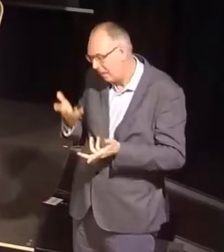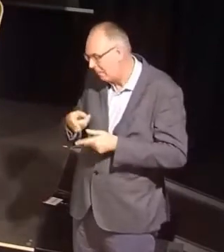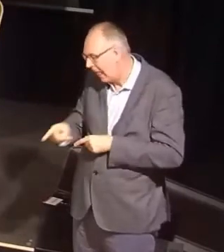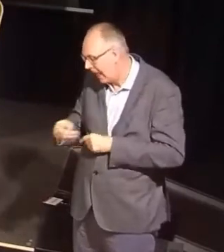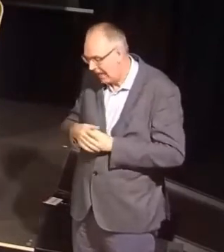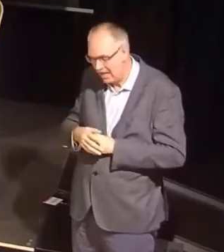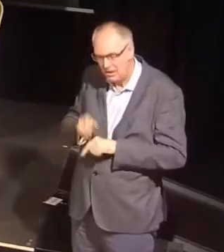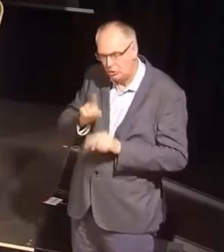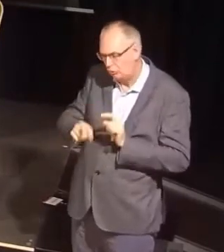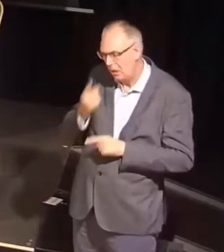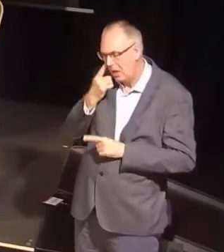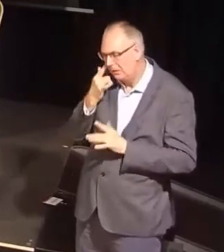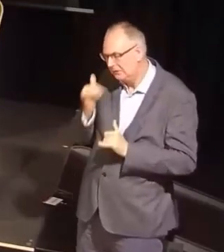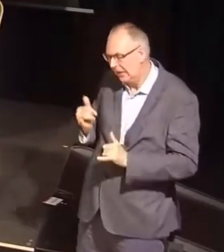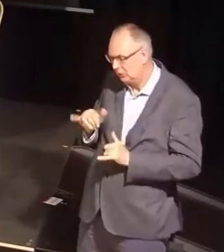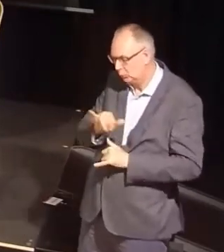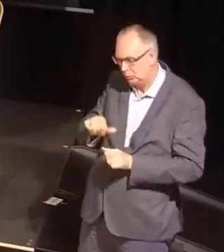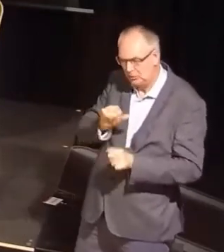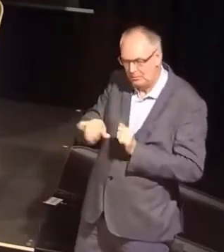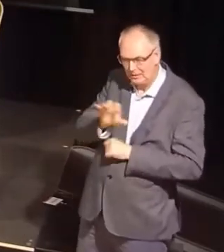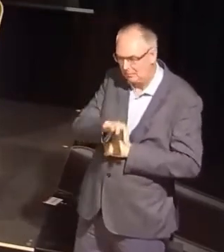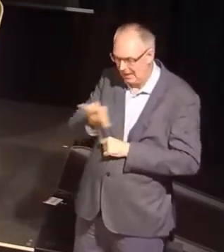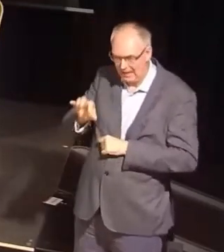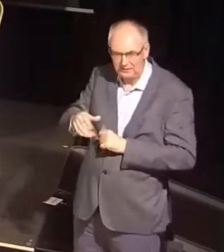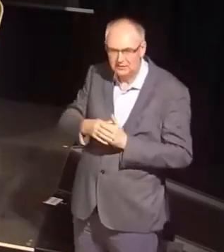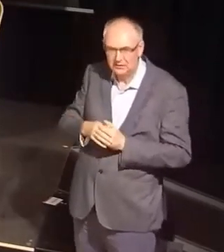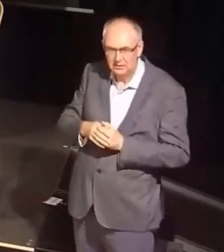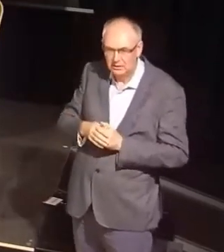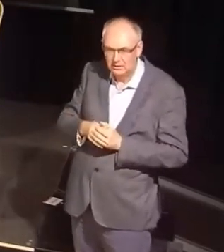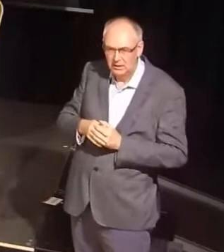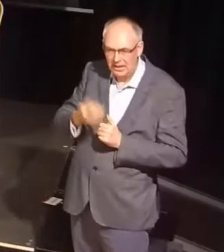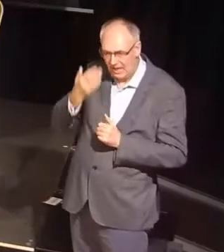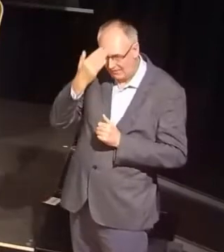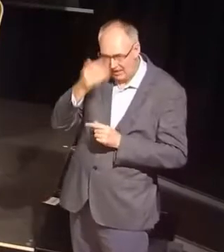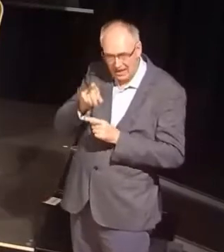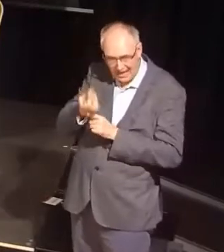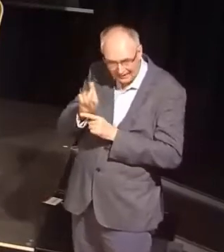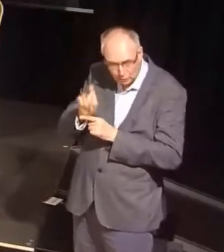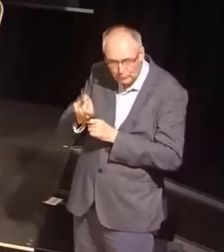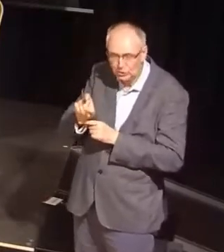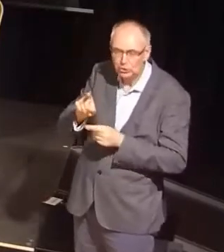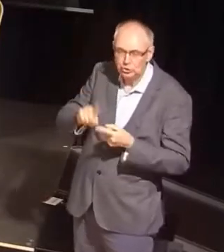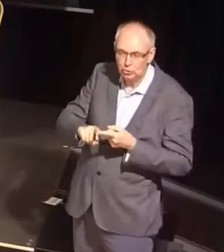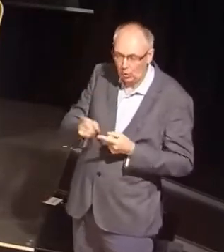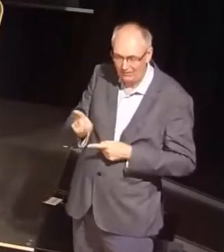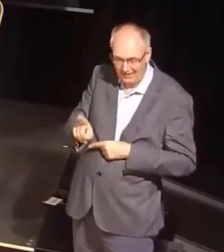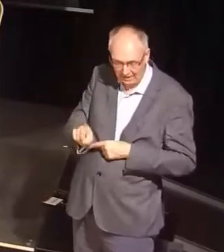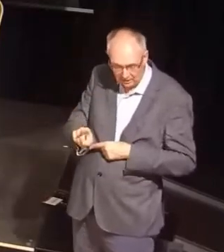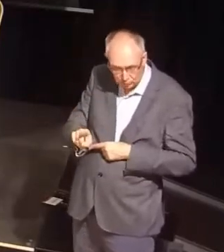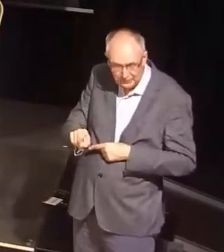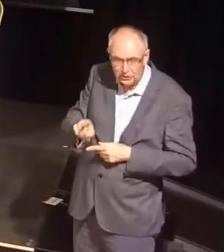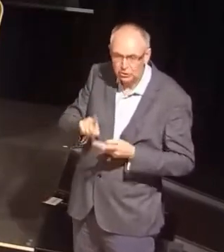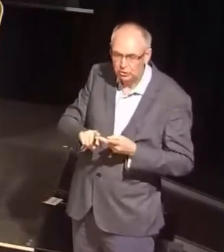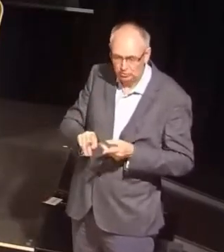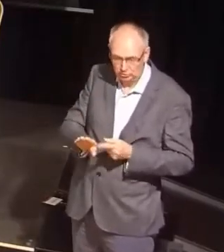that we thought would work for them, head switches, macro switches for their fingers, foot switches, things like that.